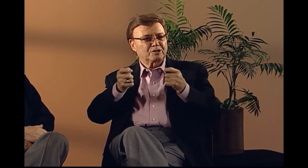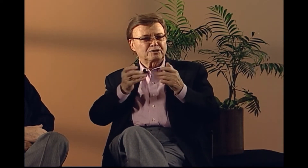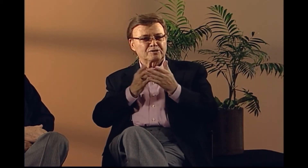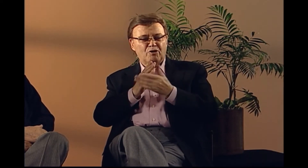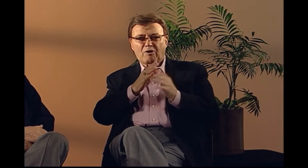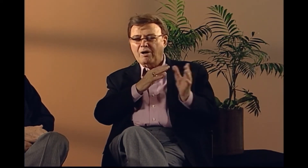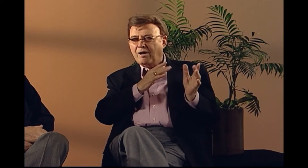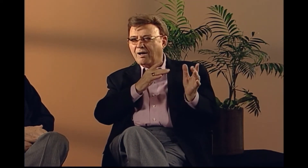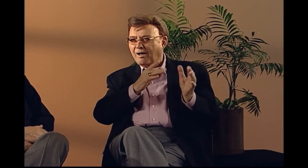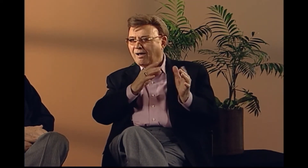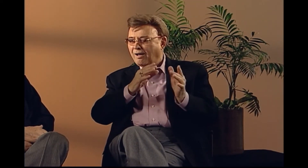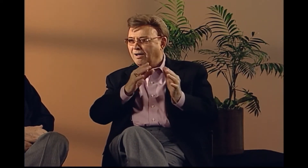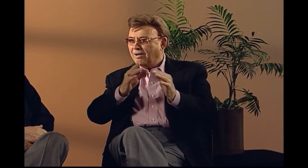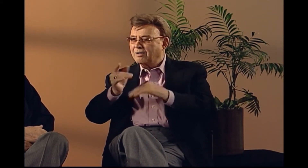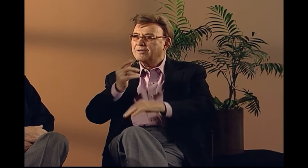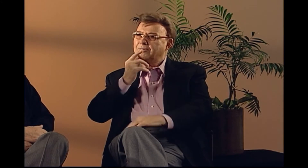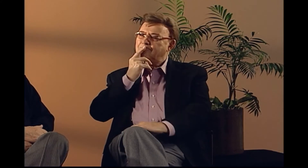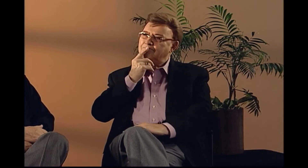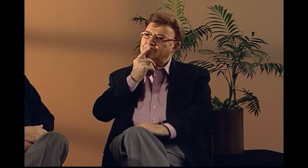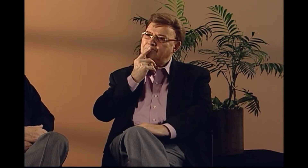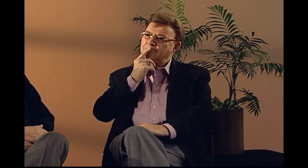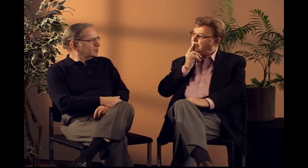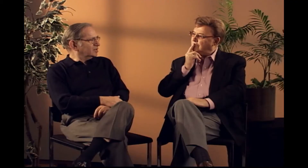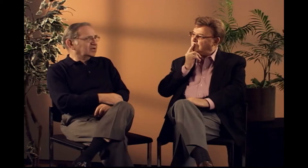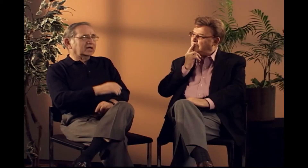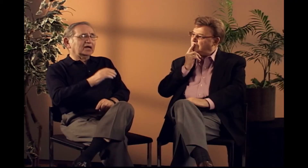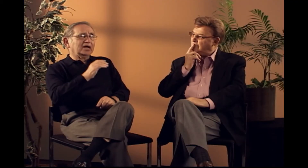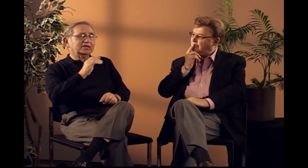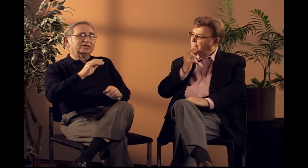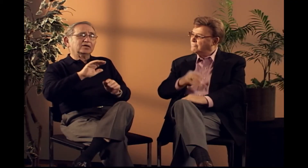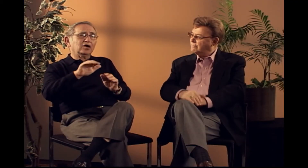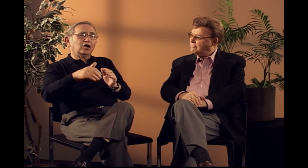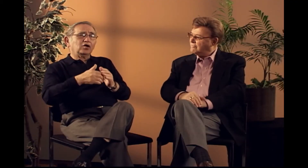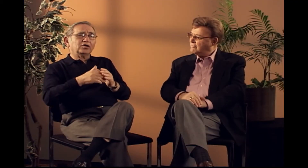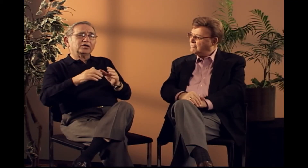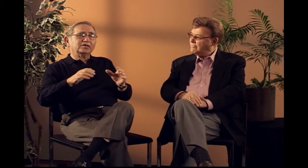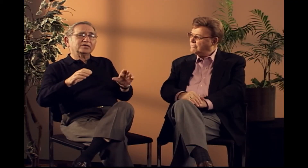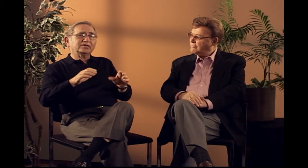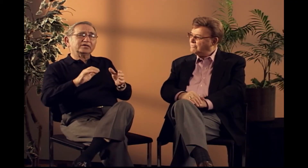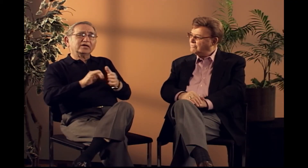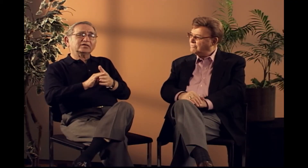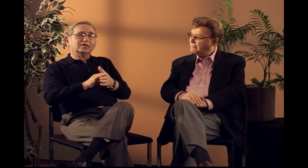then go to the next scene, and we just kind of managed and navigated our way through this whole process.